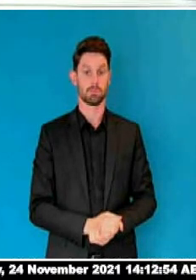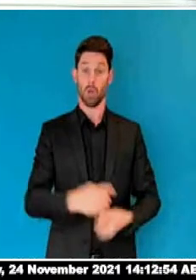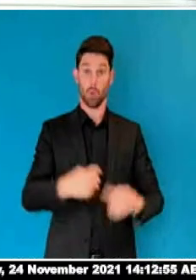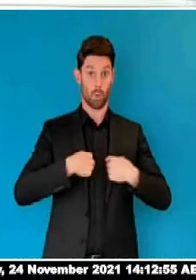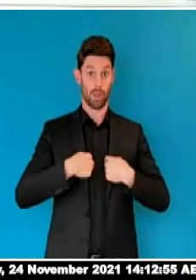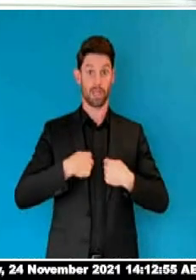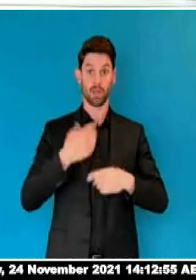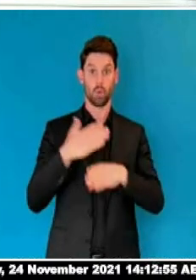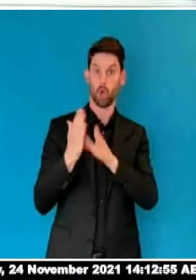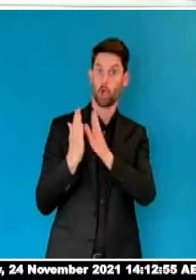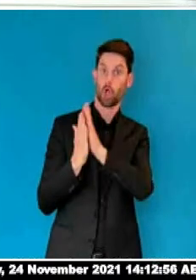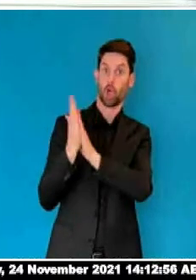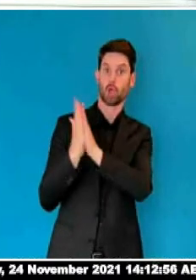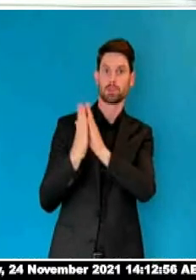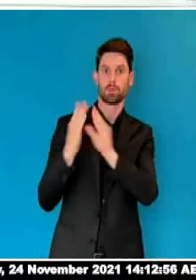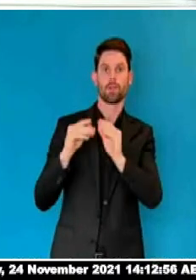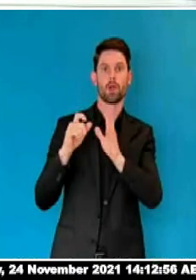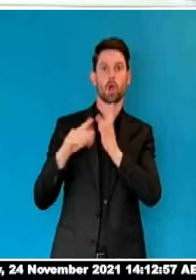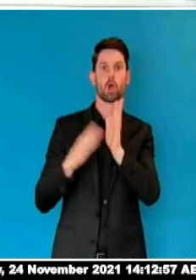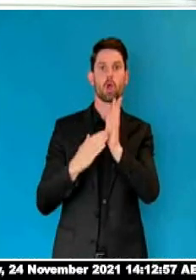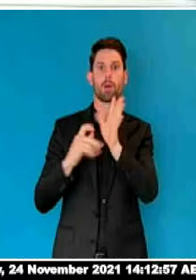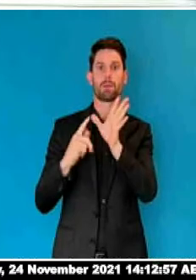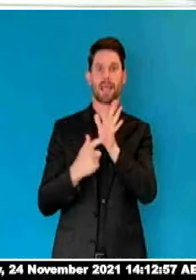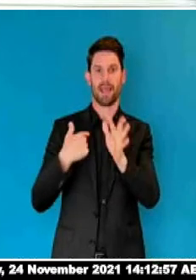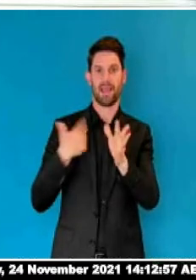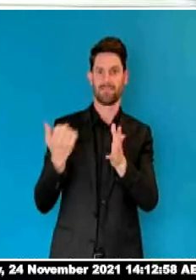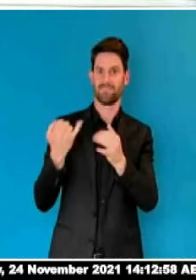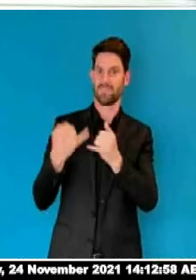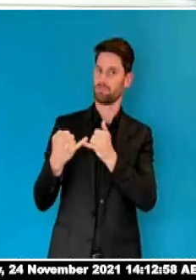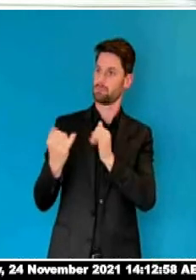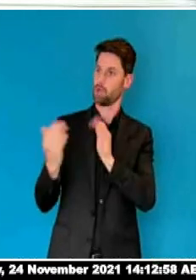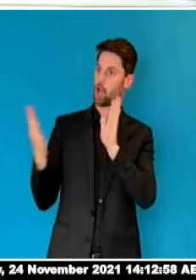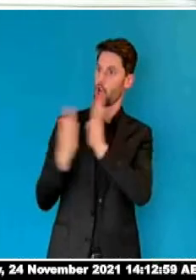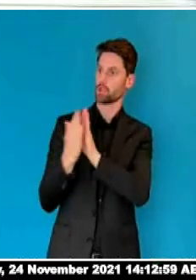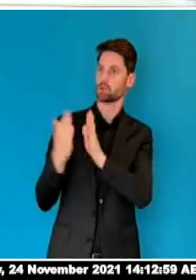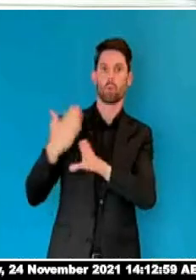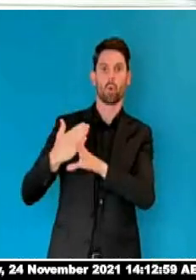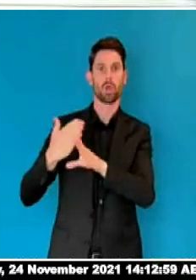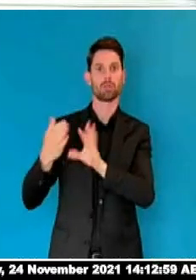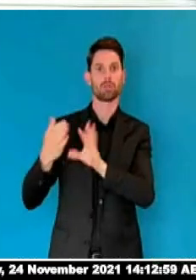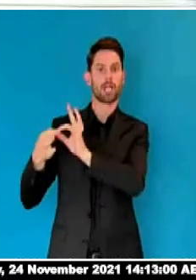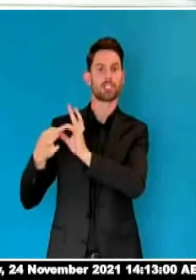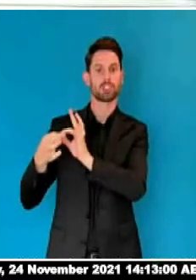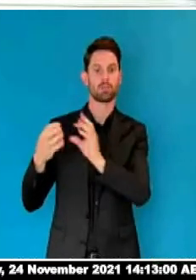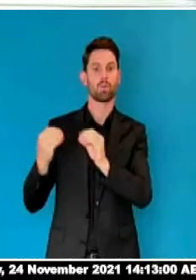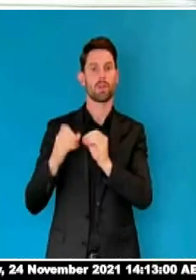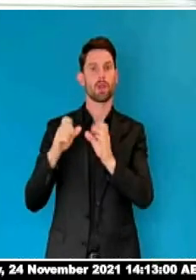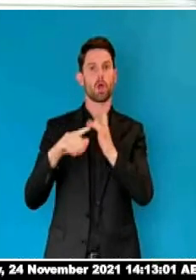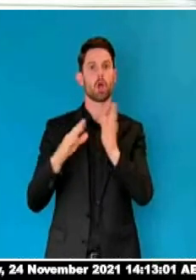I have a very strong relationship with the CEO of Comcare, we regularly discuss work that we each have on hand ---